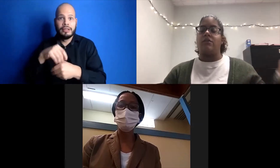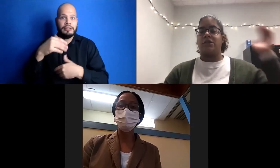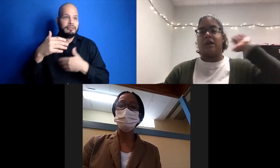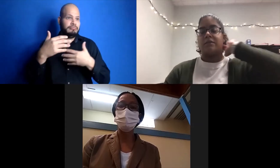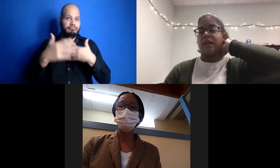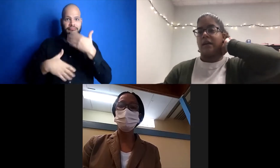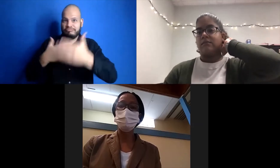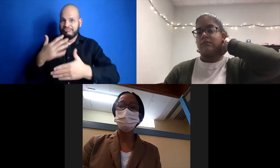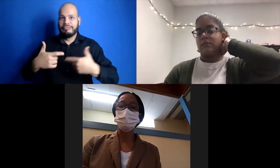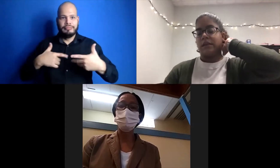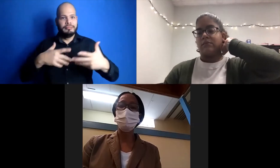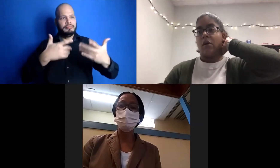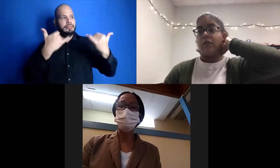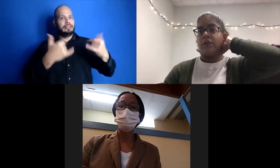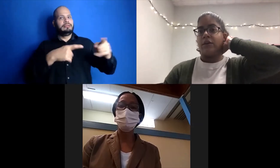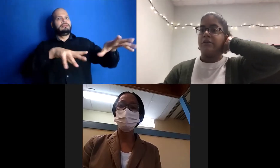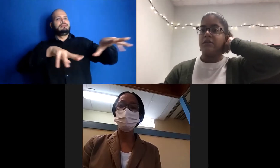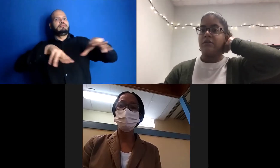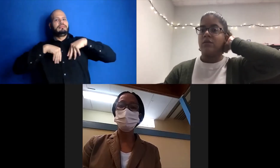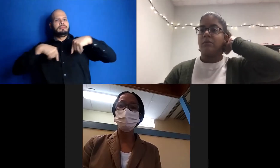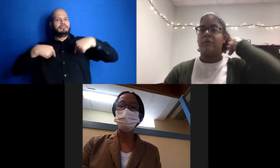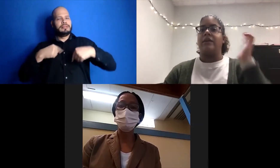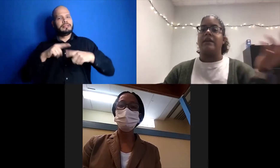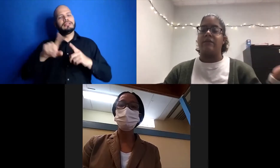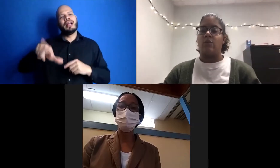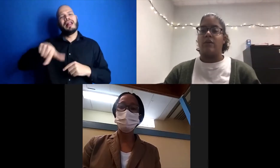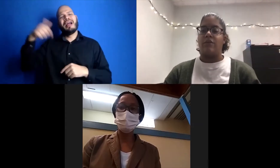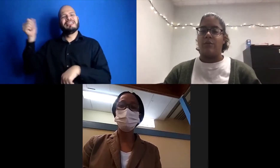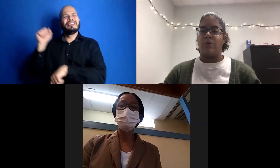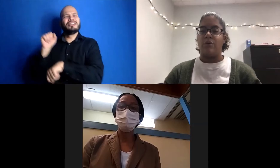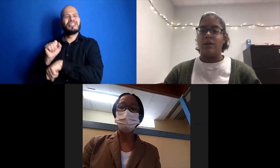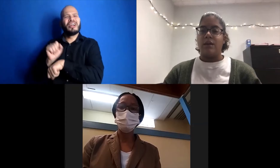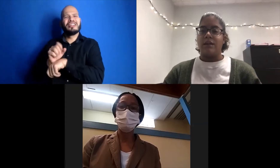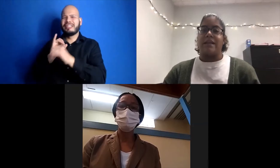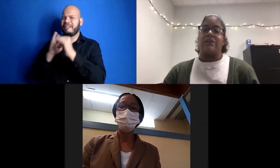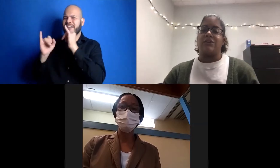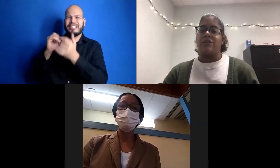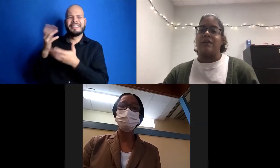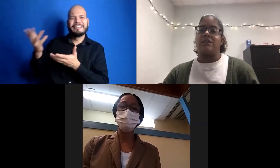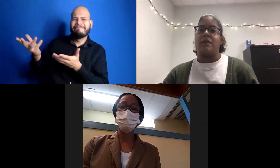jobs that like offered an interview but they never went through because I understood that so many